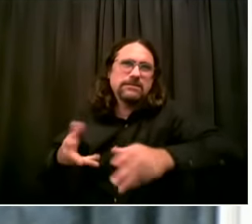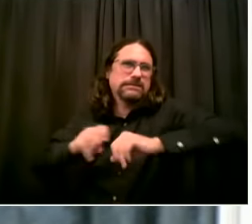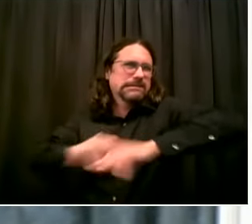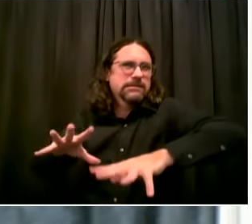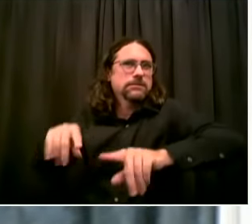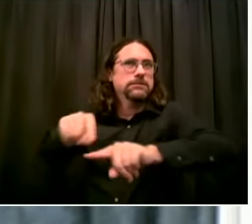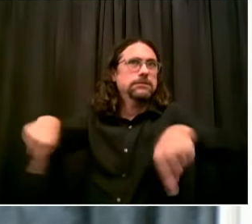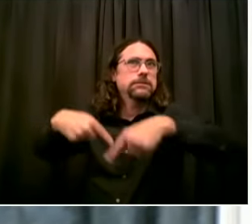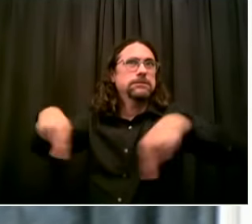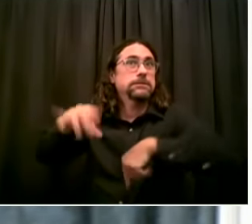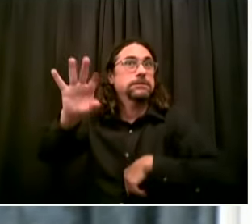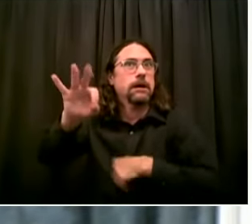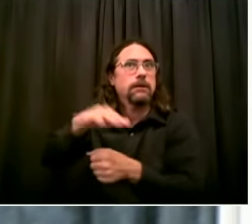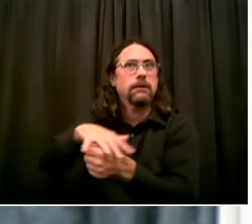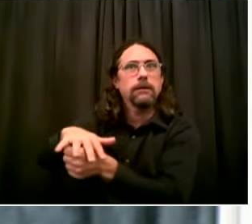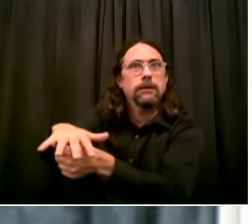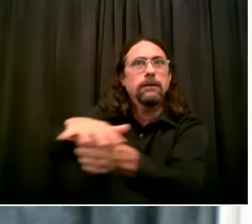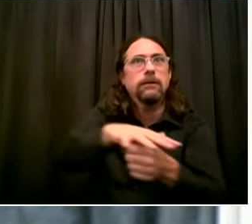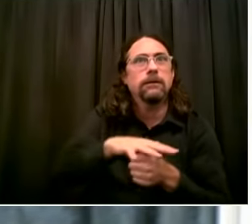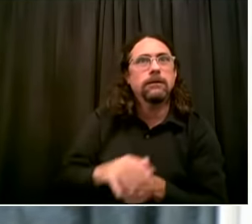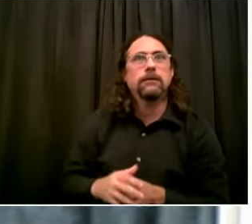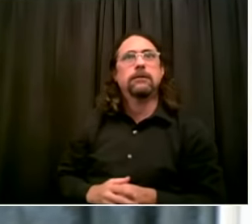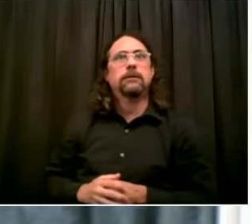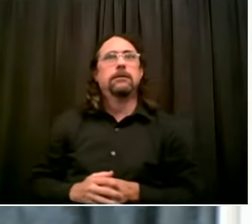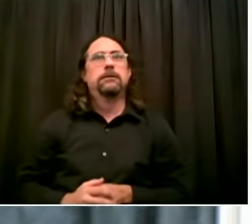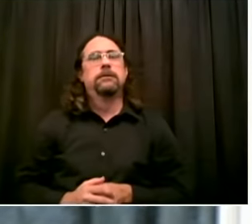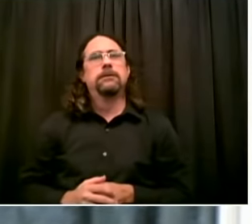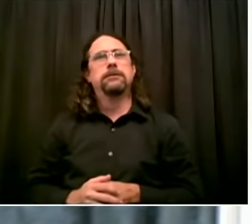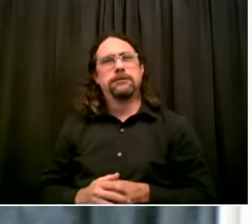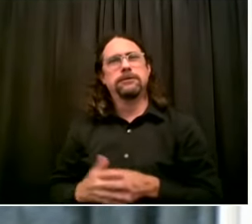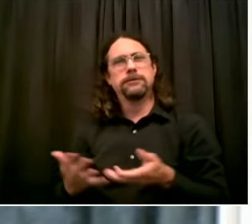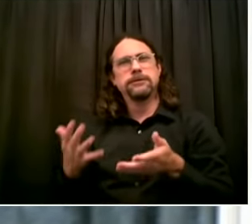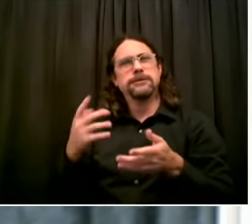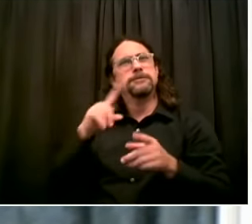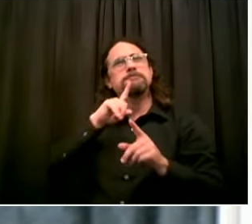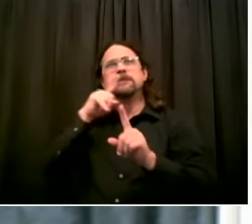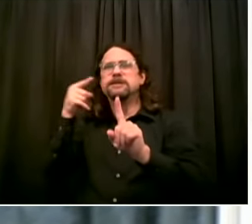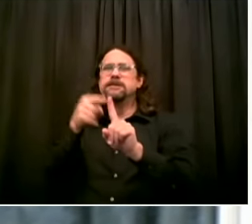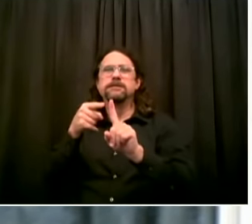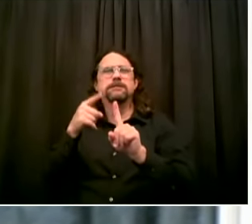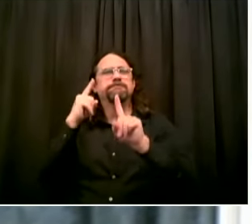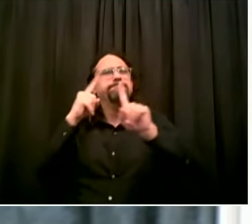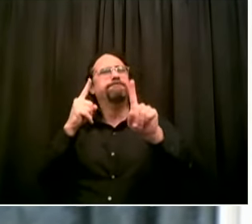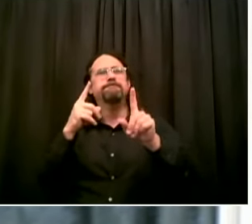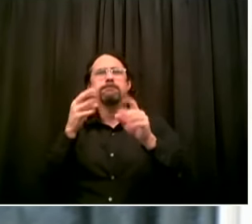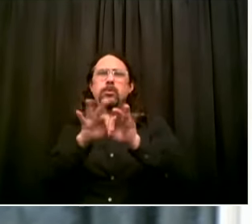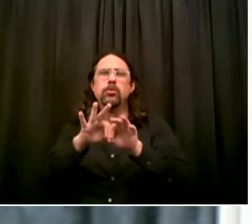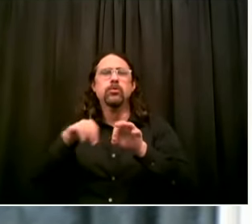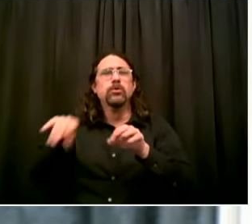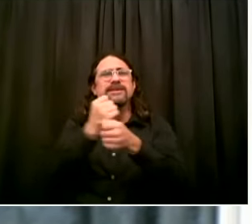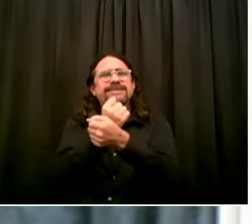BULLET EVERYONE HAS TO BE PART OF IT. THERE HAVE TO BE TOUGH MEASURES READY TO GO AND